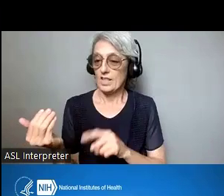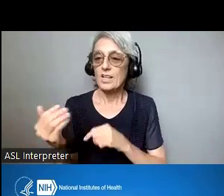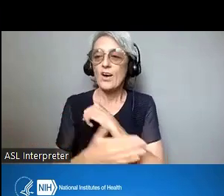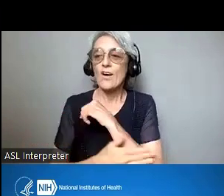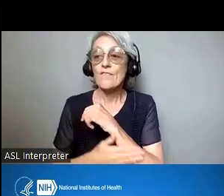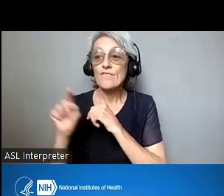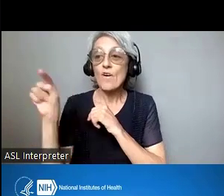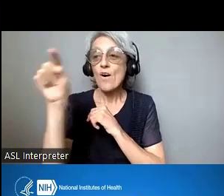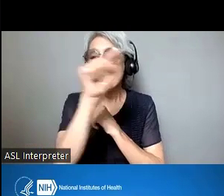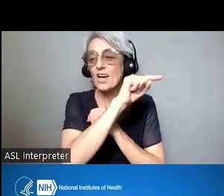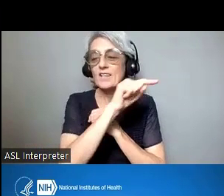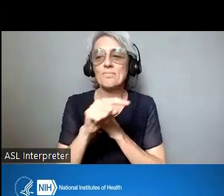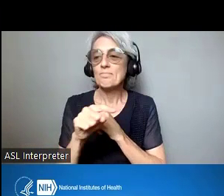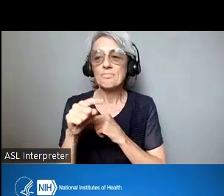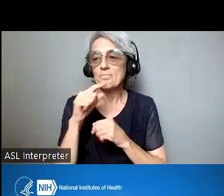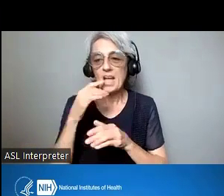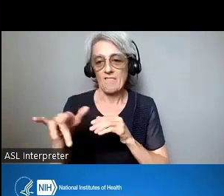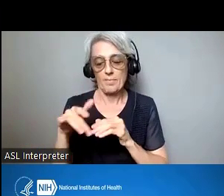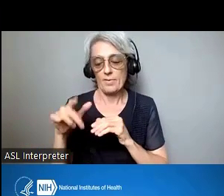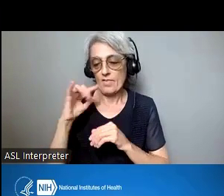although foreign components are allowed.